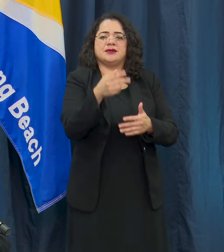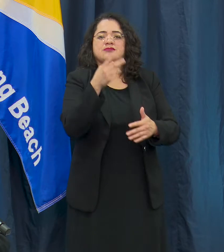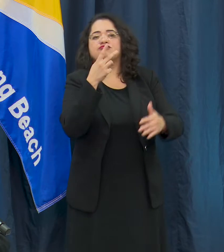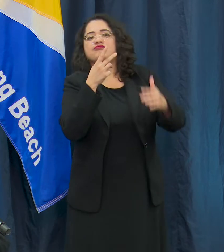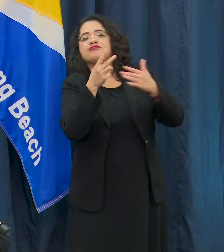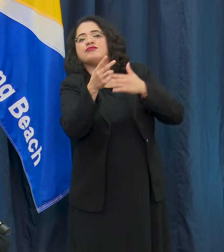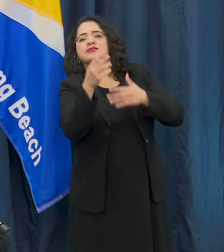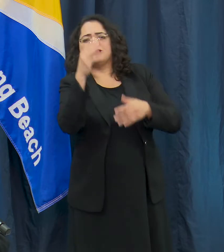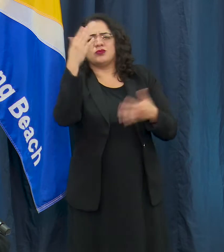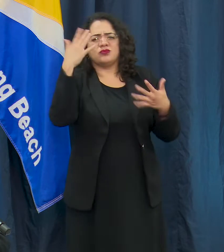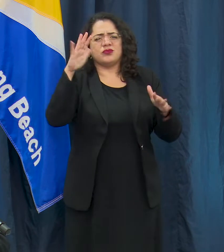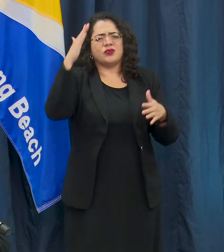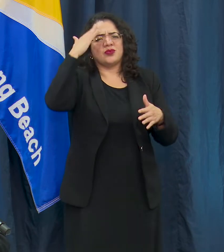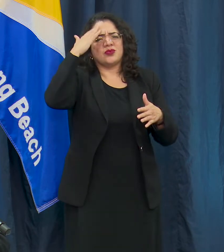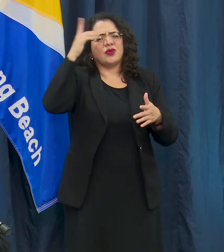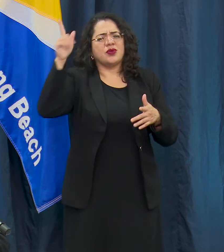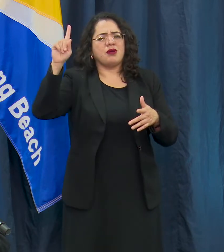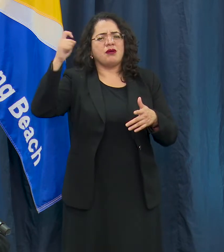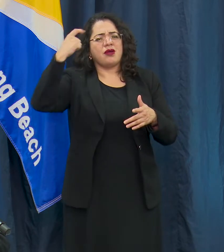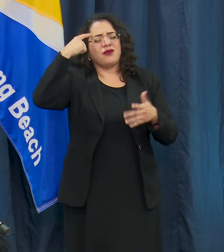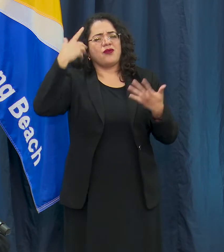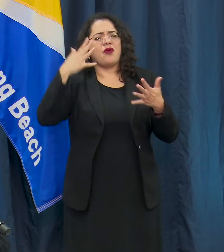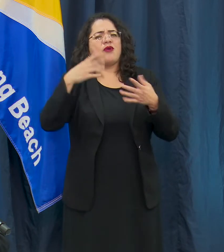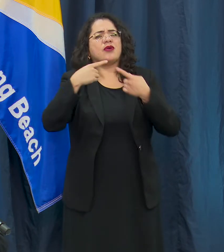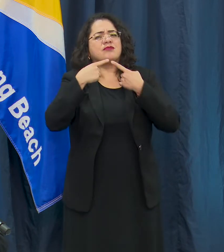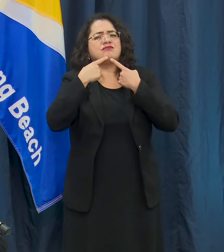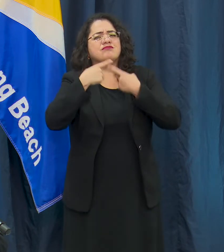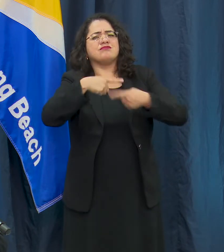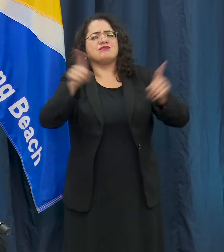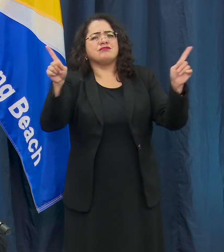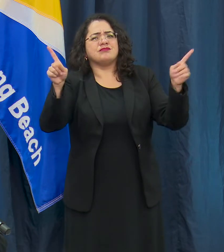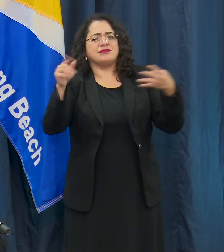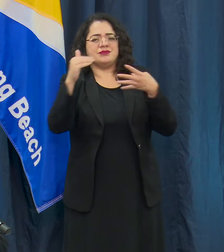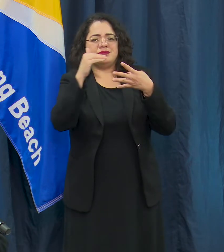been made public and the Governor spoken to those. So if we do a good job